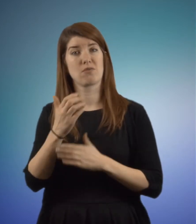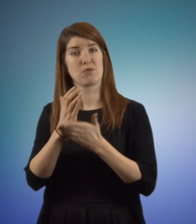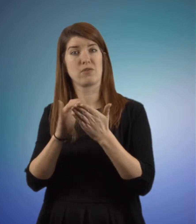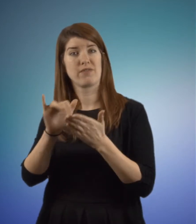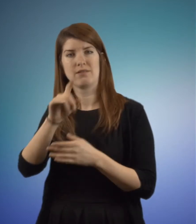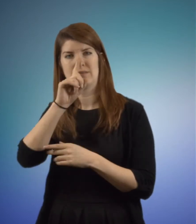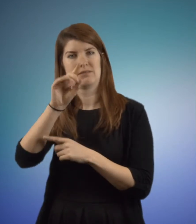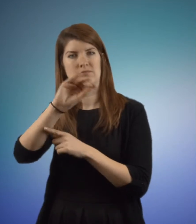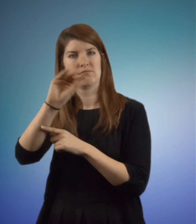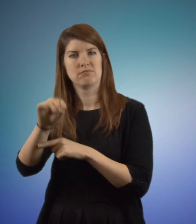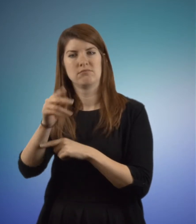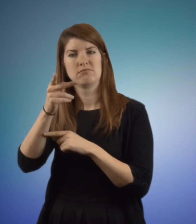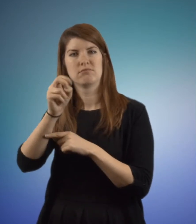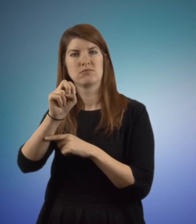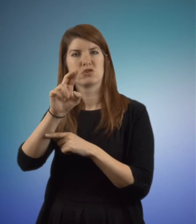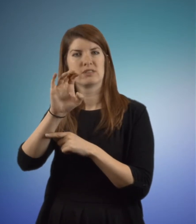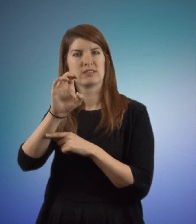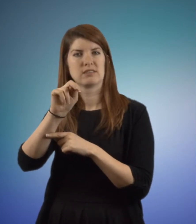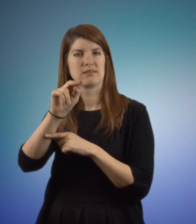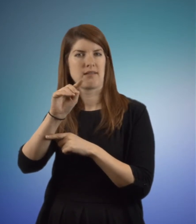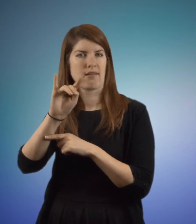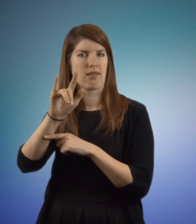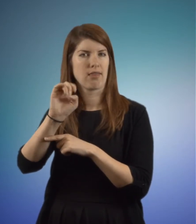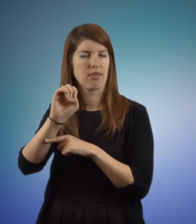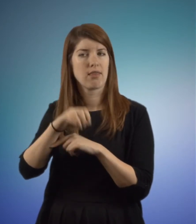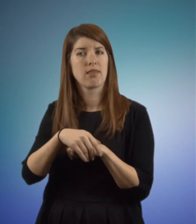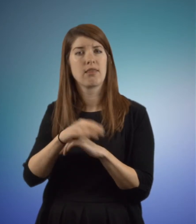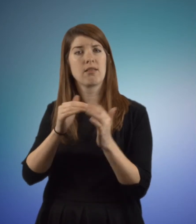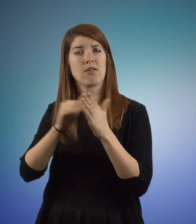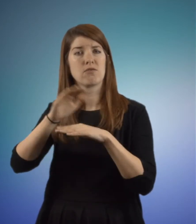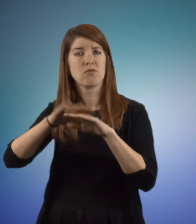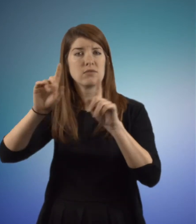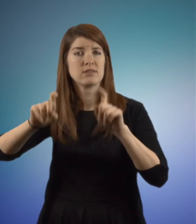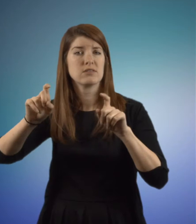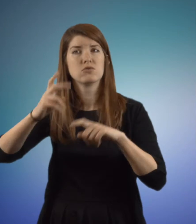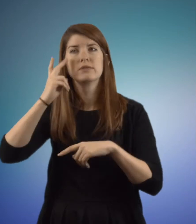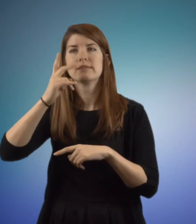And often on tests, you'll see that child's scoring at the 84th percentile.